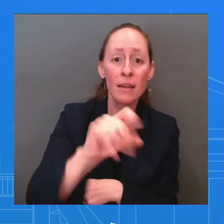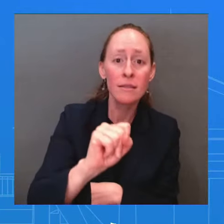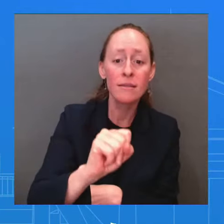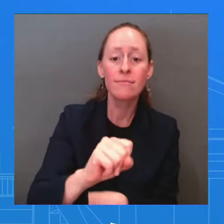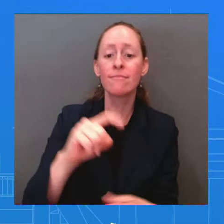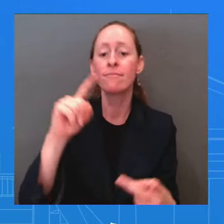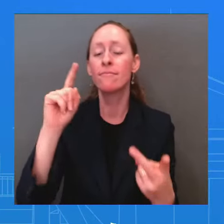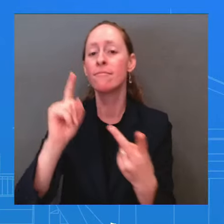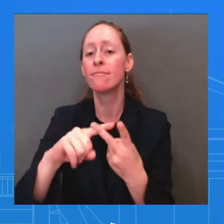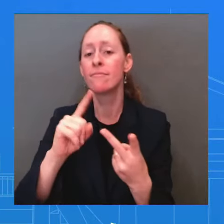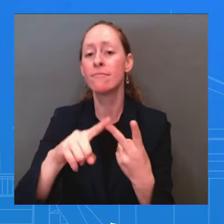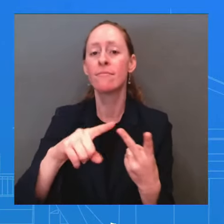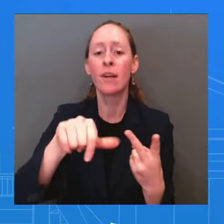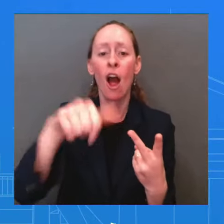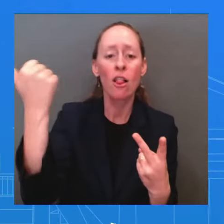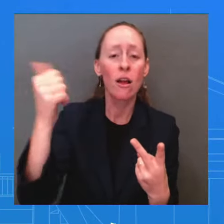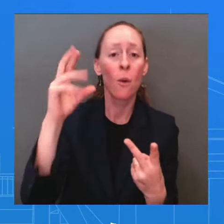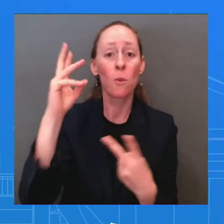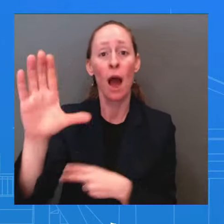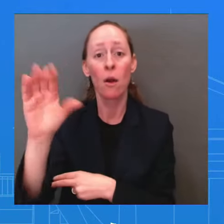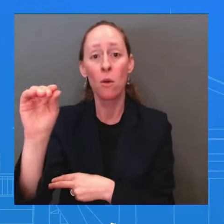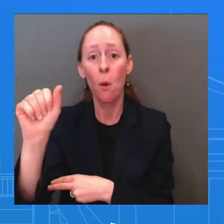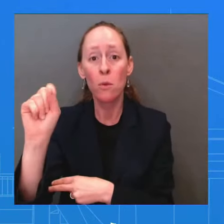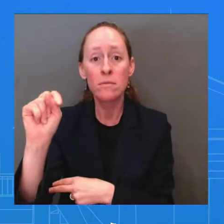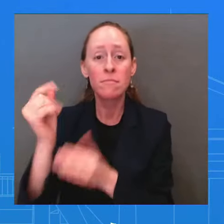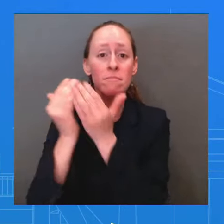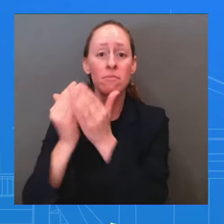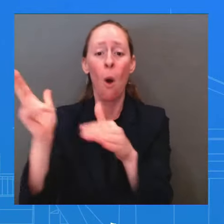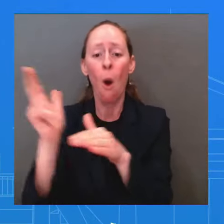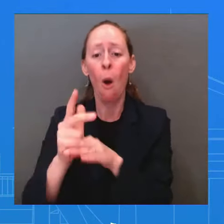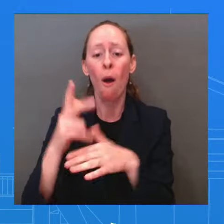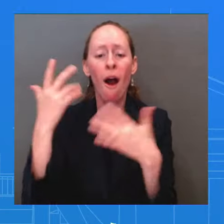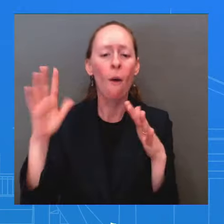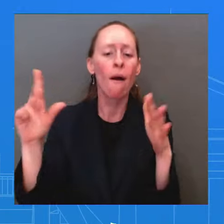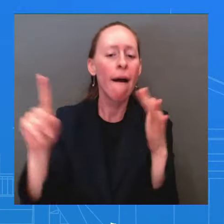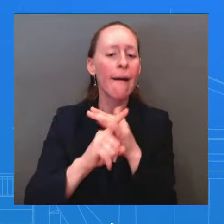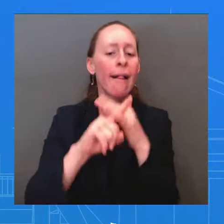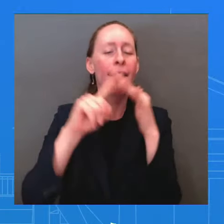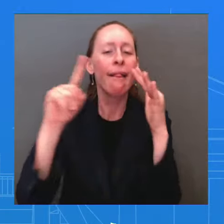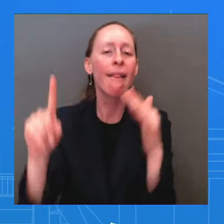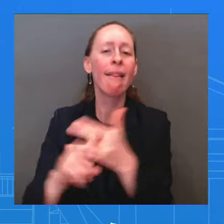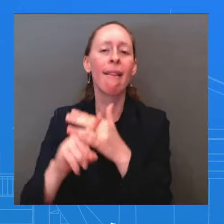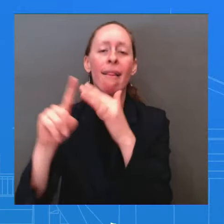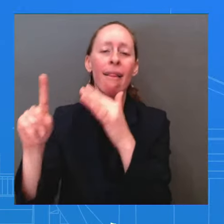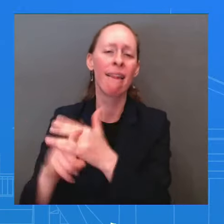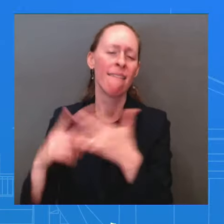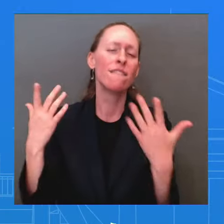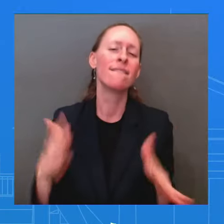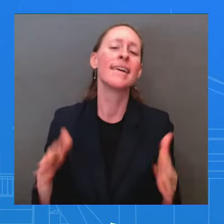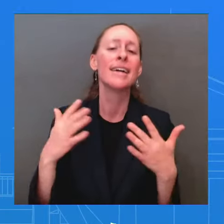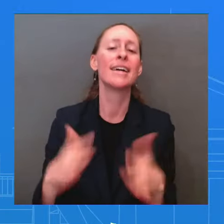I mean, there are always interesting circumstances that are -- that lie in front of -- lie in front of us that needs to be worked out.